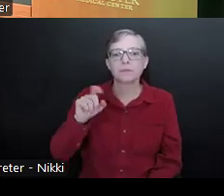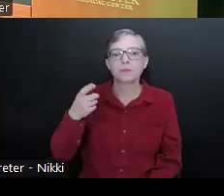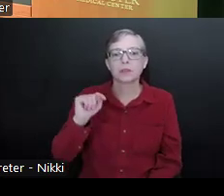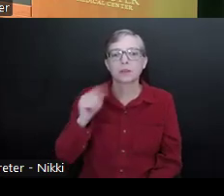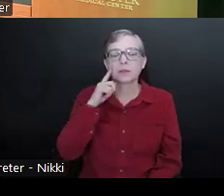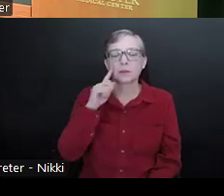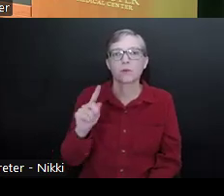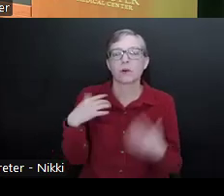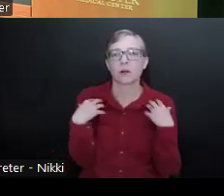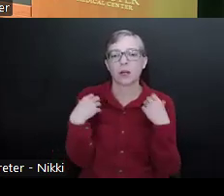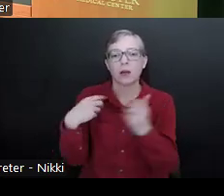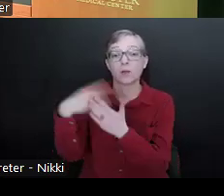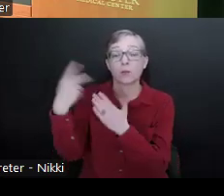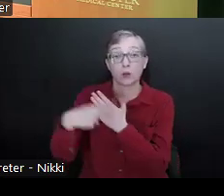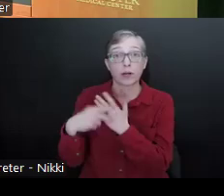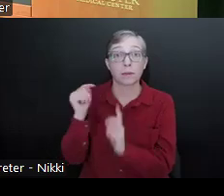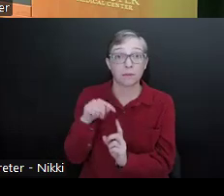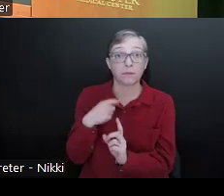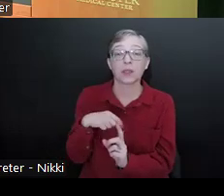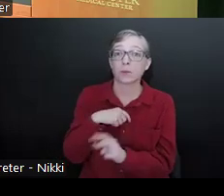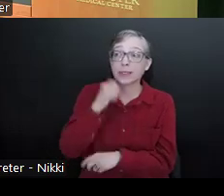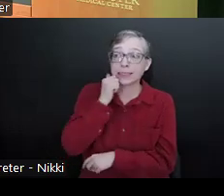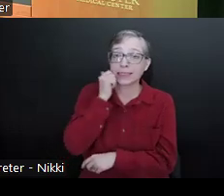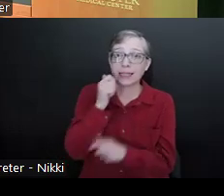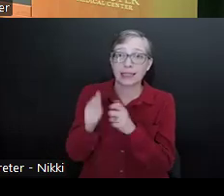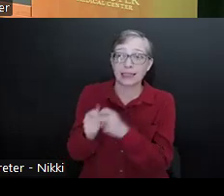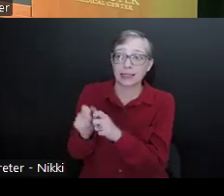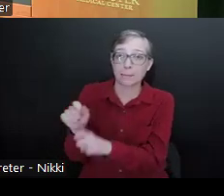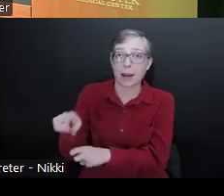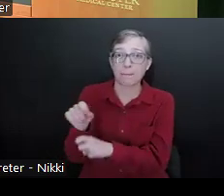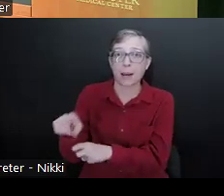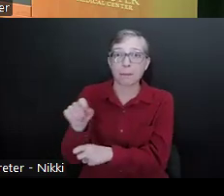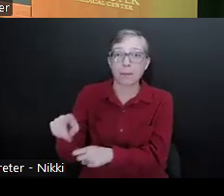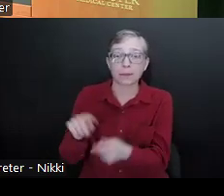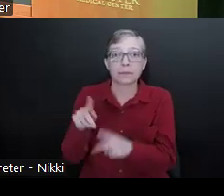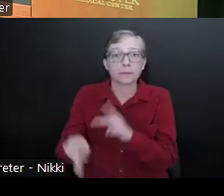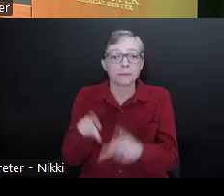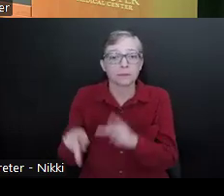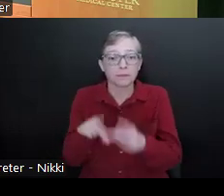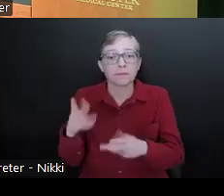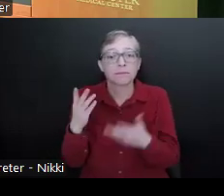actually sending people daily text messages um they could be related to physical activity or diet